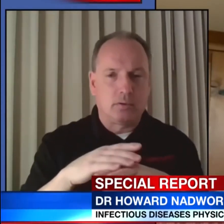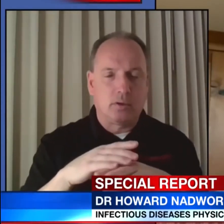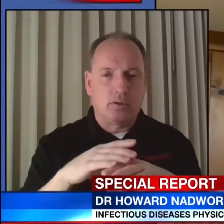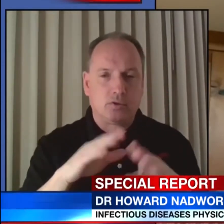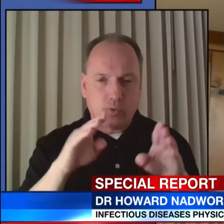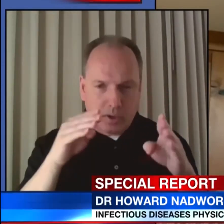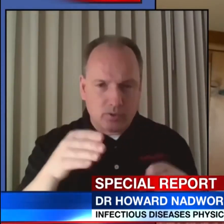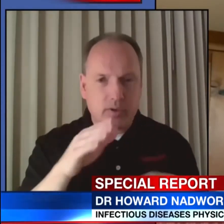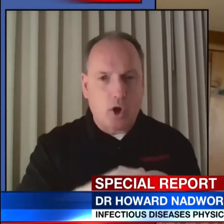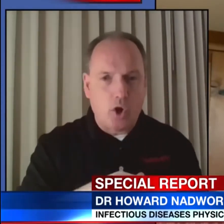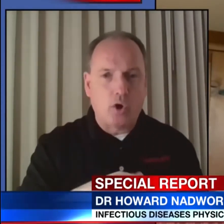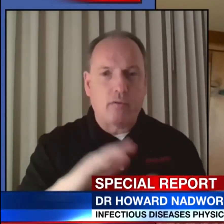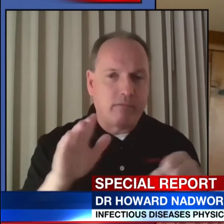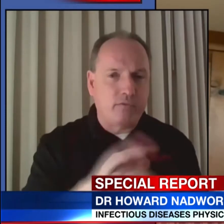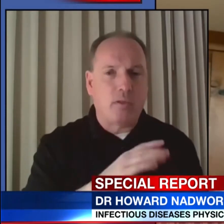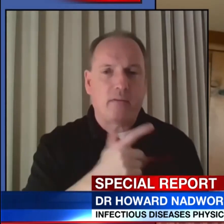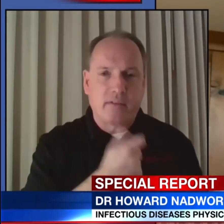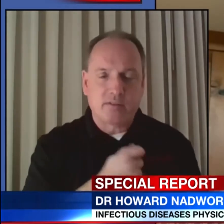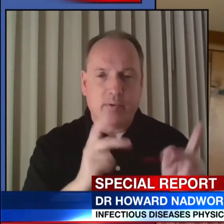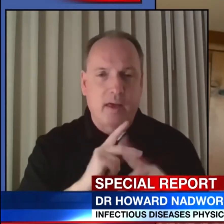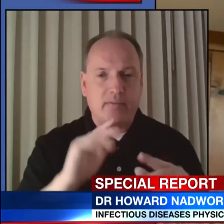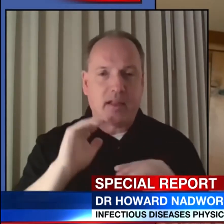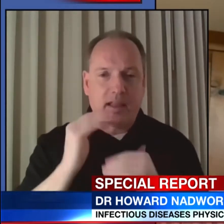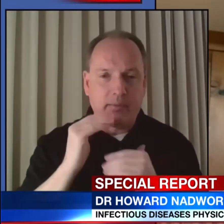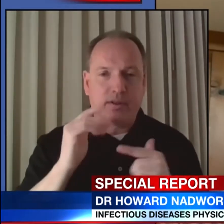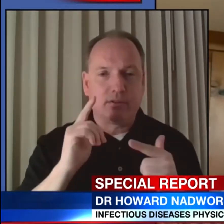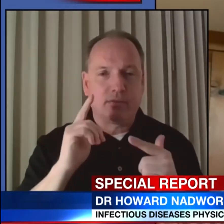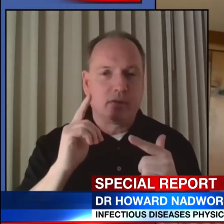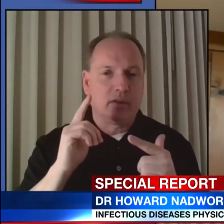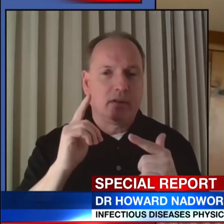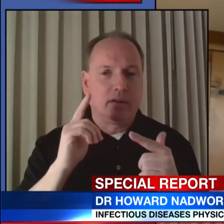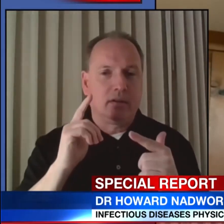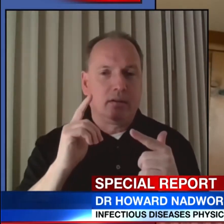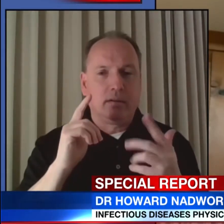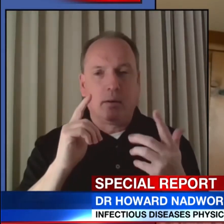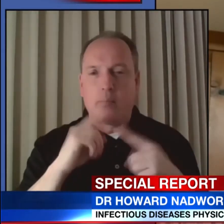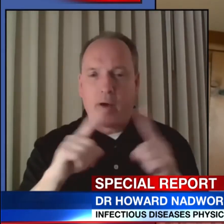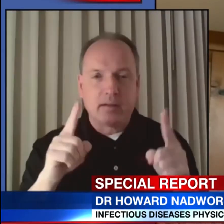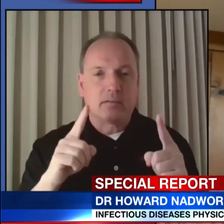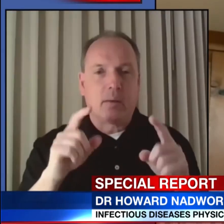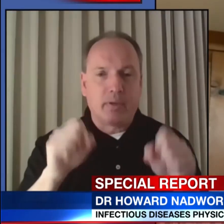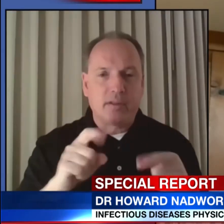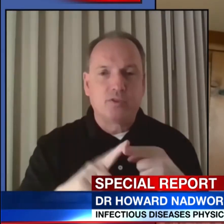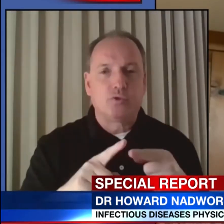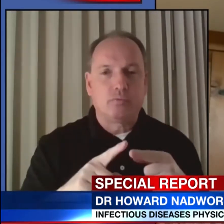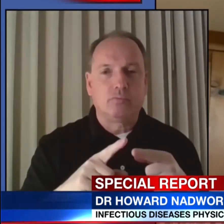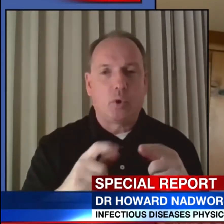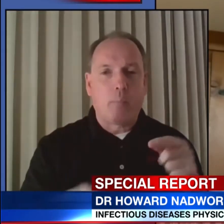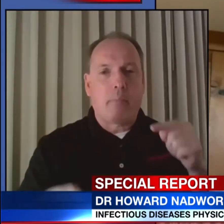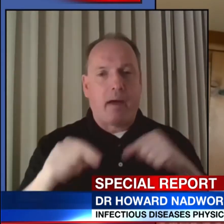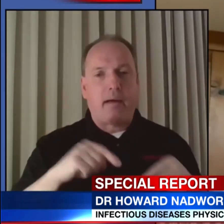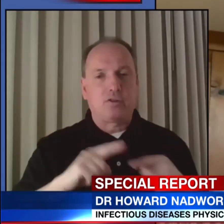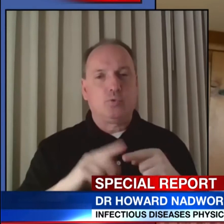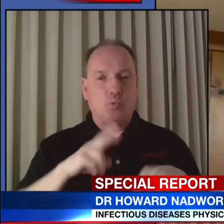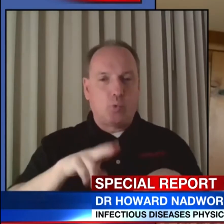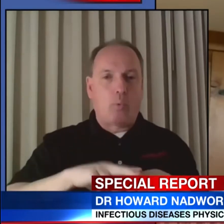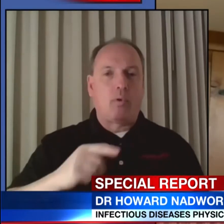BE CONCERN NATIONALLY ABOUT THE CAUTIOUS MESSAGE FOR THE FULLY VACCINATED PEOPLE